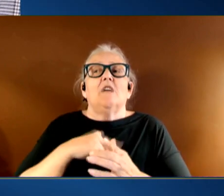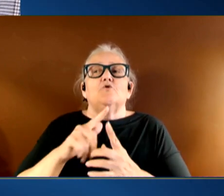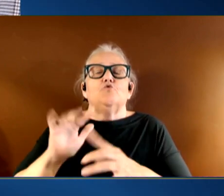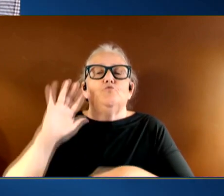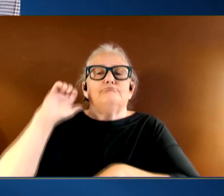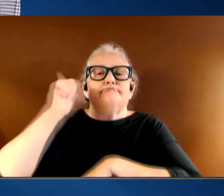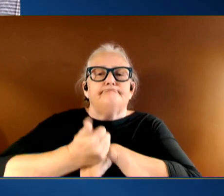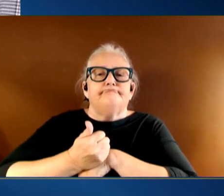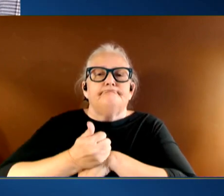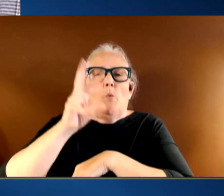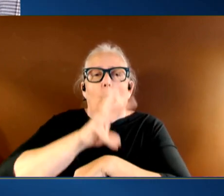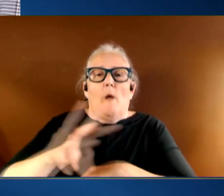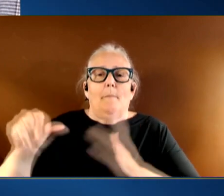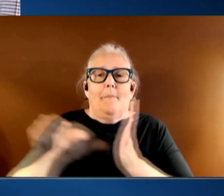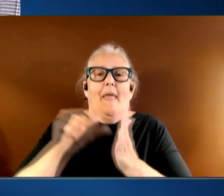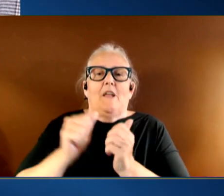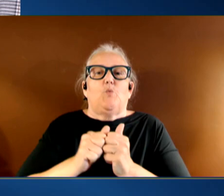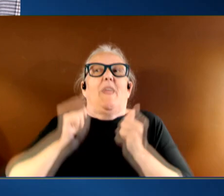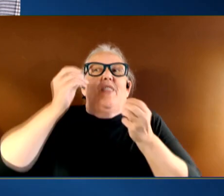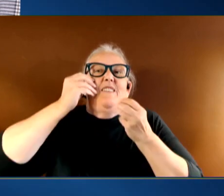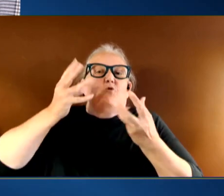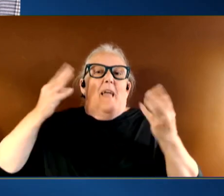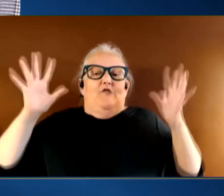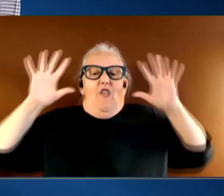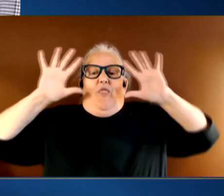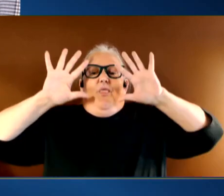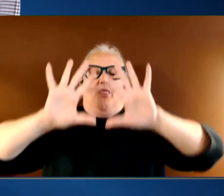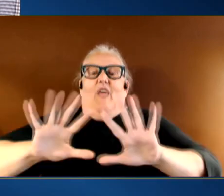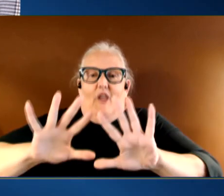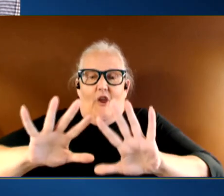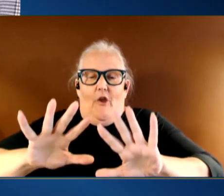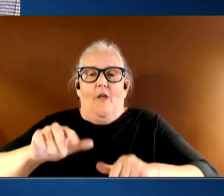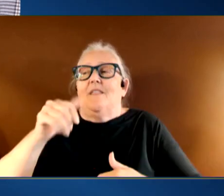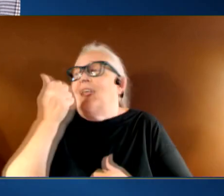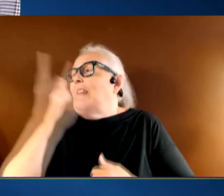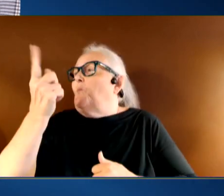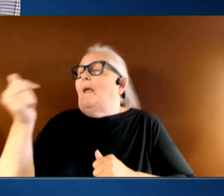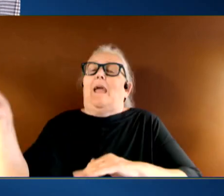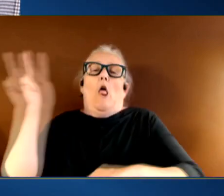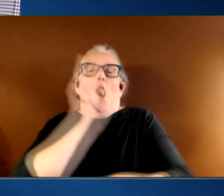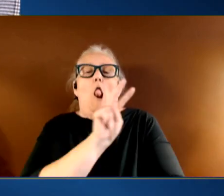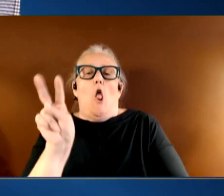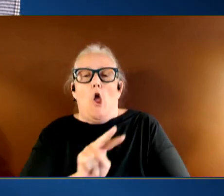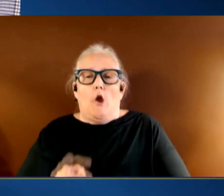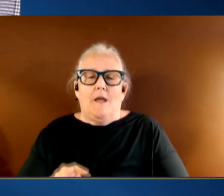represent the data in the SCDC program. And I know we don't have slides or anything to show you the